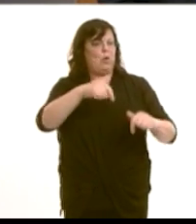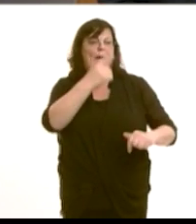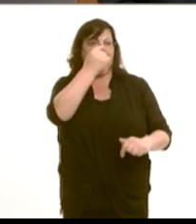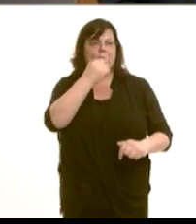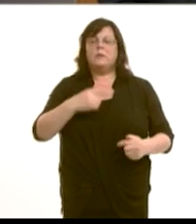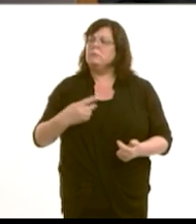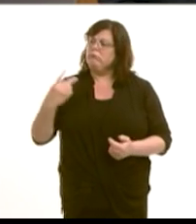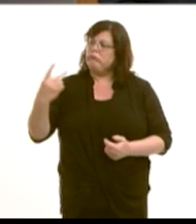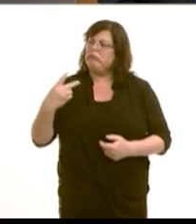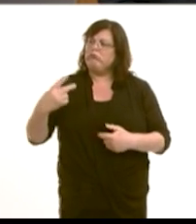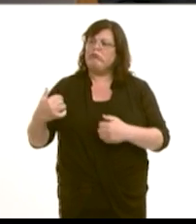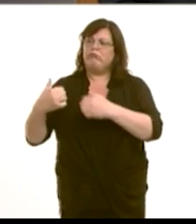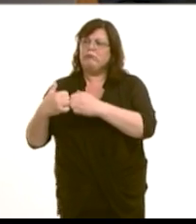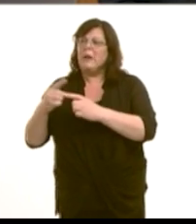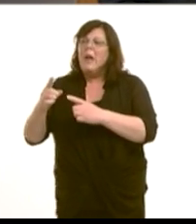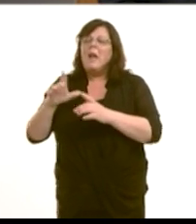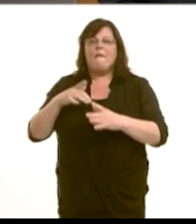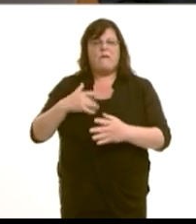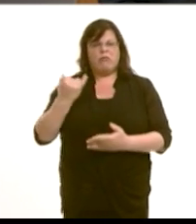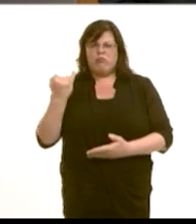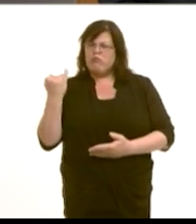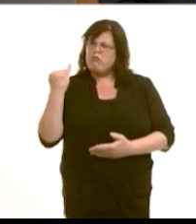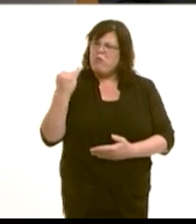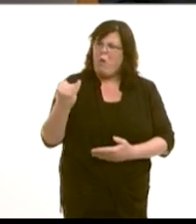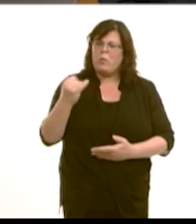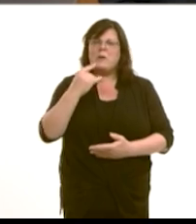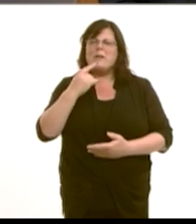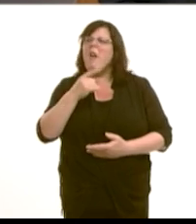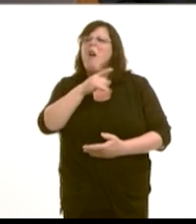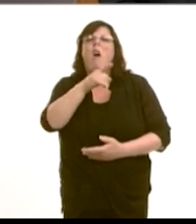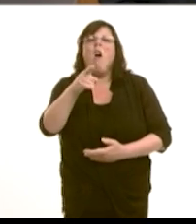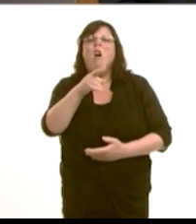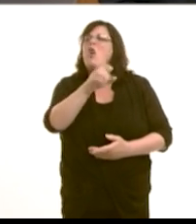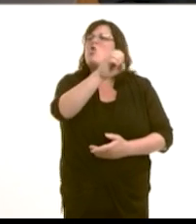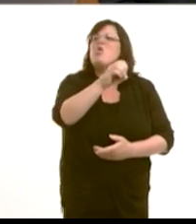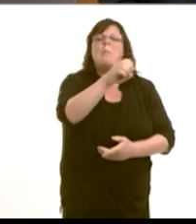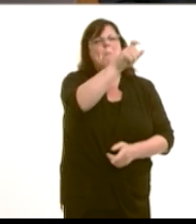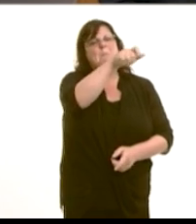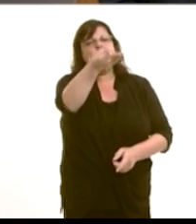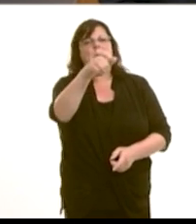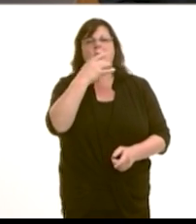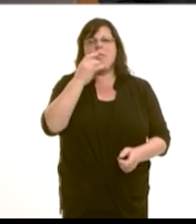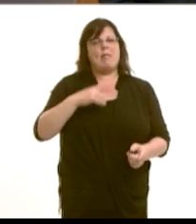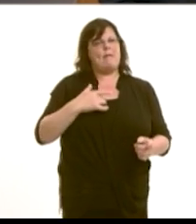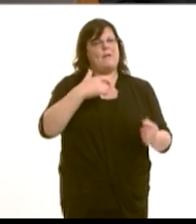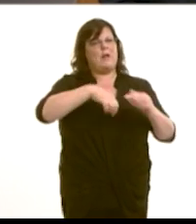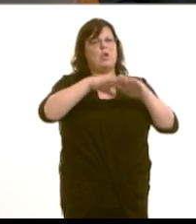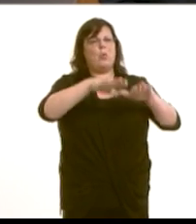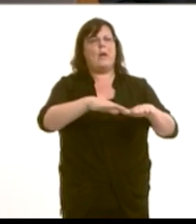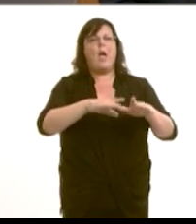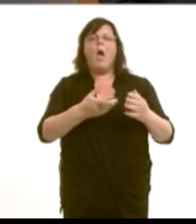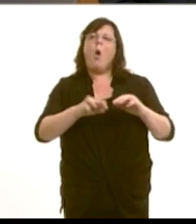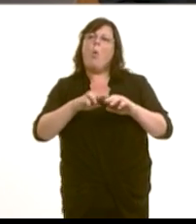I believe itís utterly wrong to use EU citizens living in the UK as a bargaining chip in negotiations;